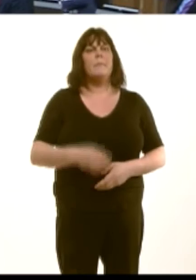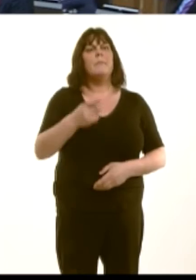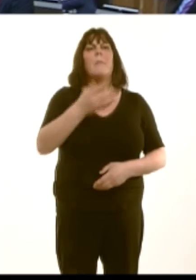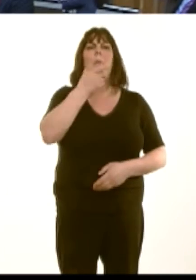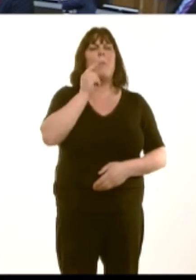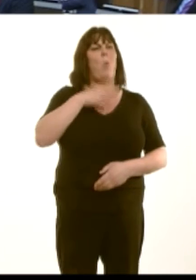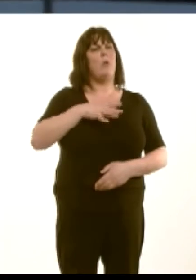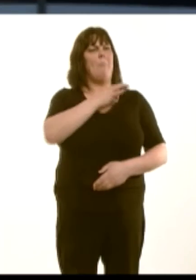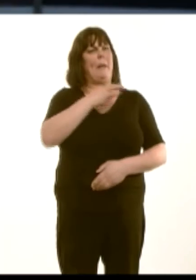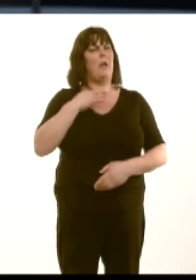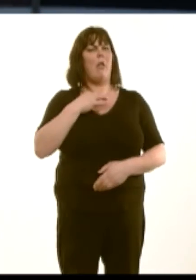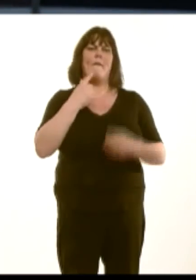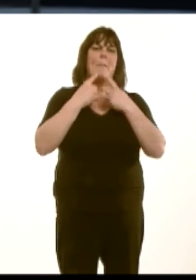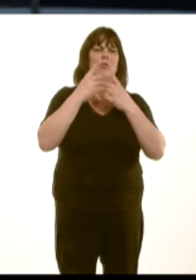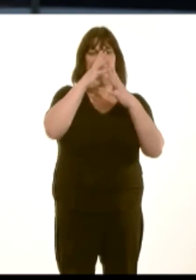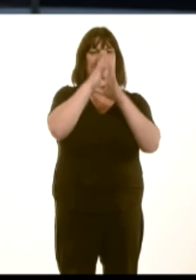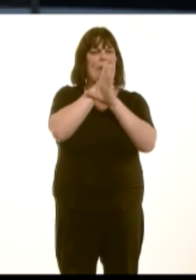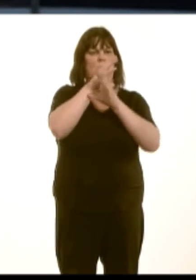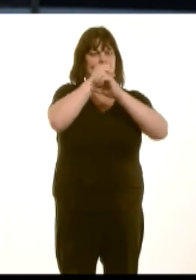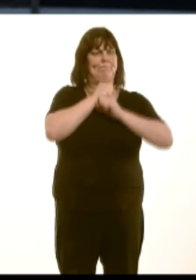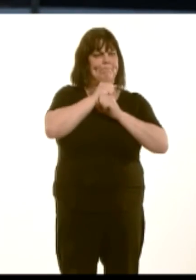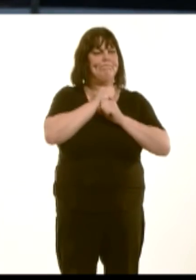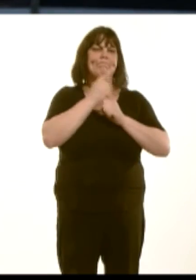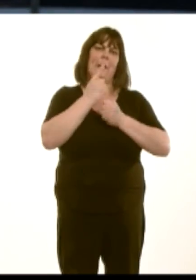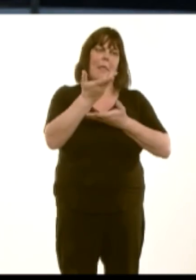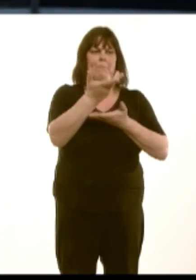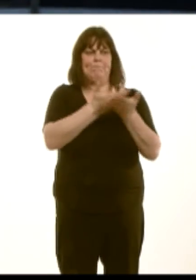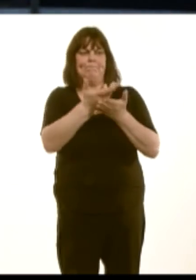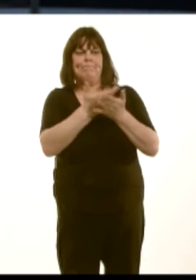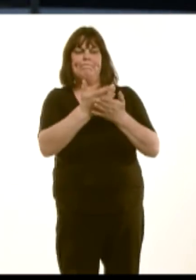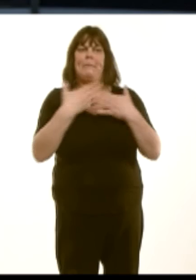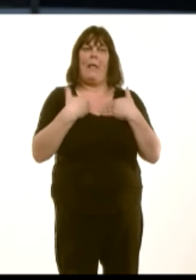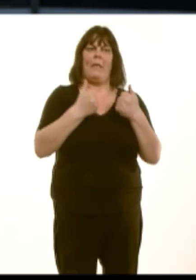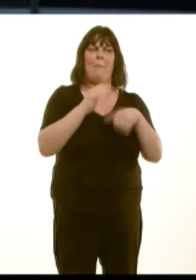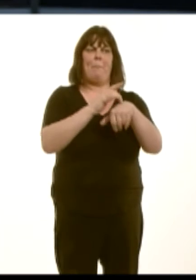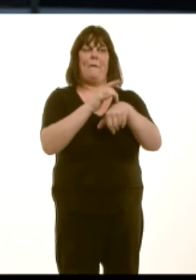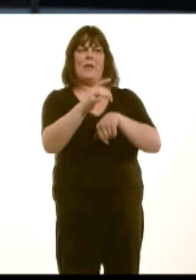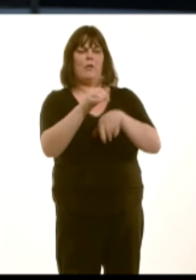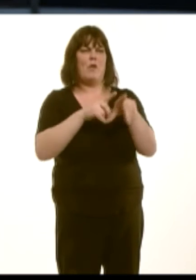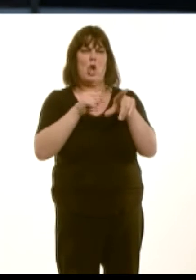secret, and they value the relationship they develop with their healthcare professionals, sometimes over very many years.